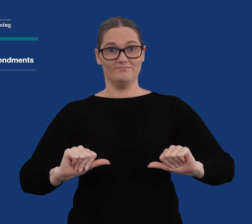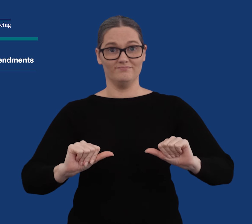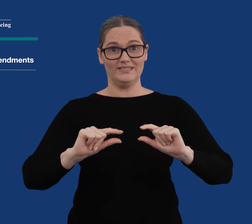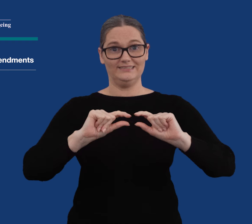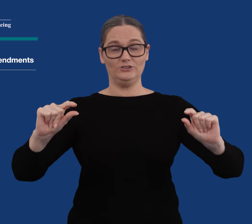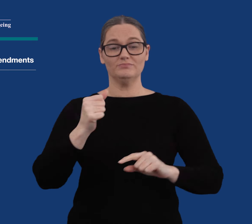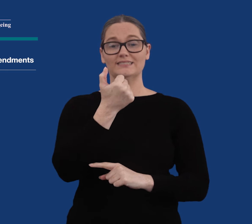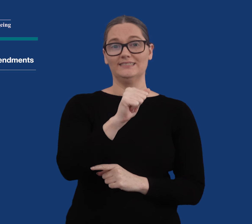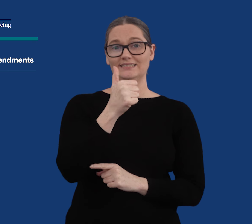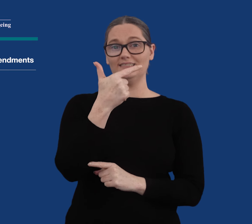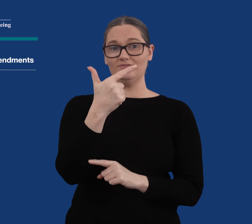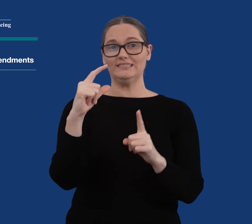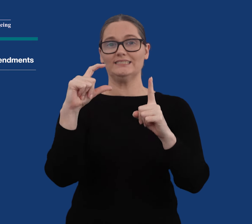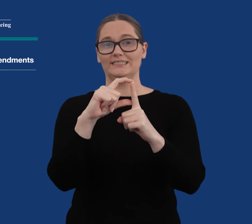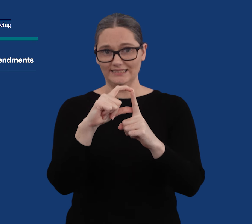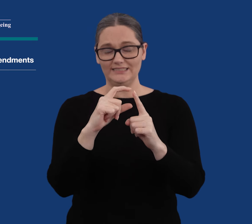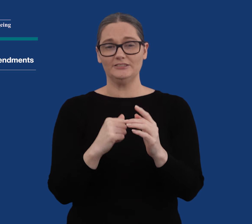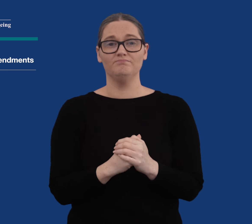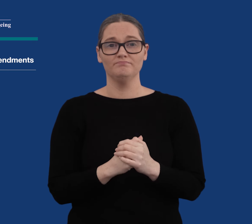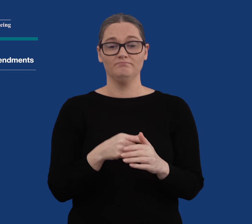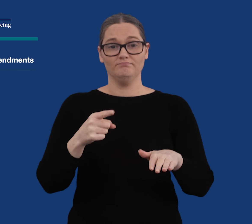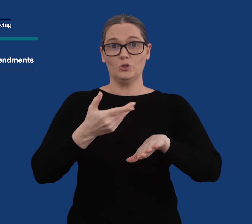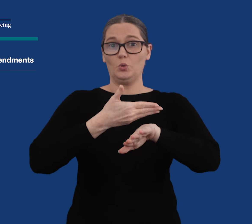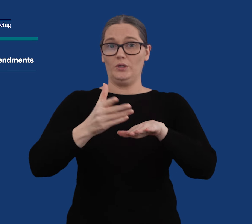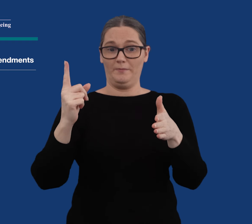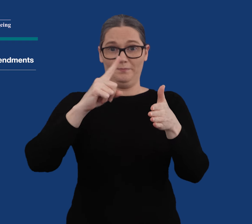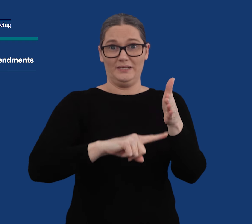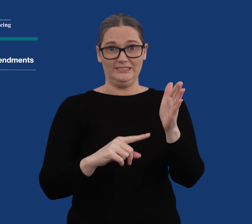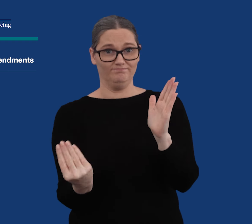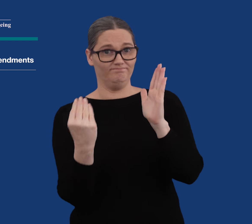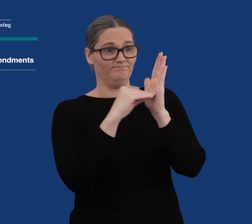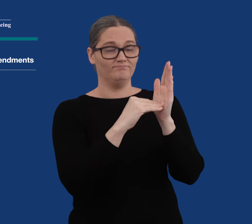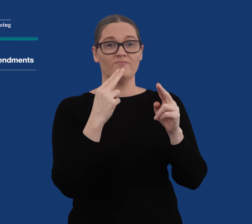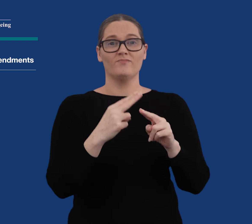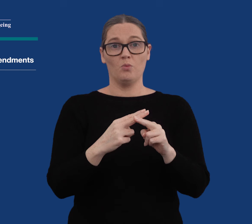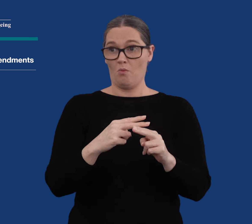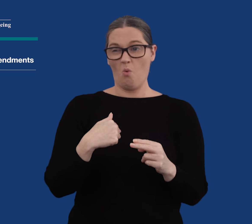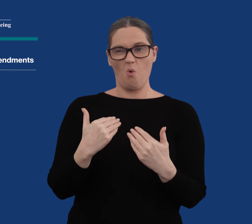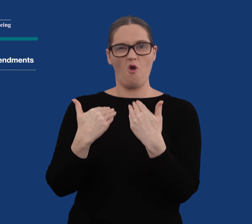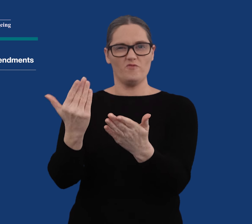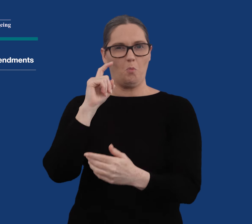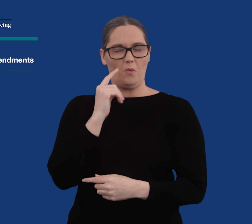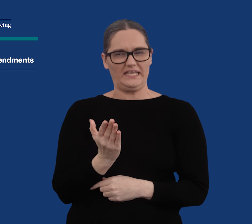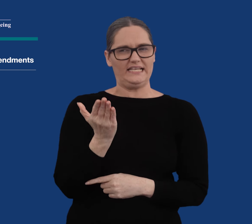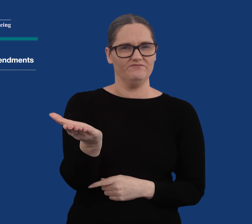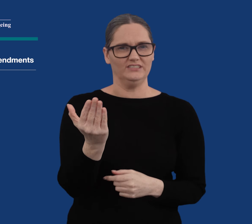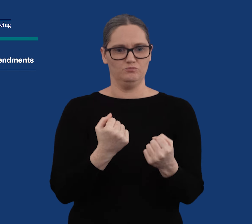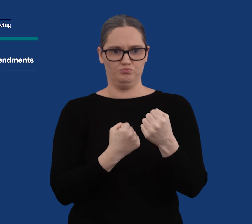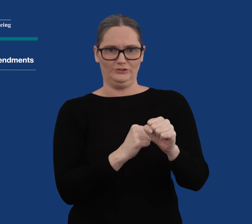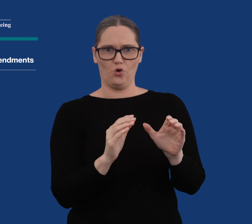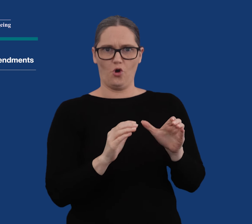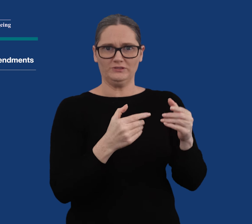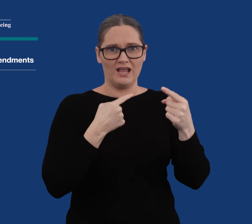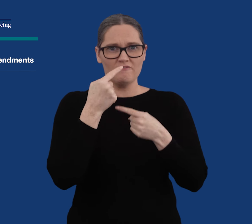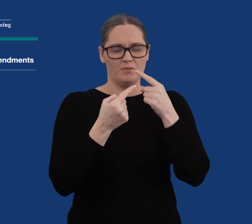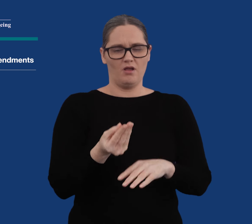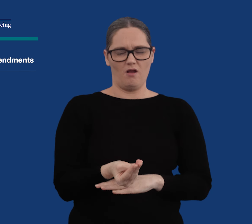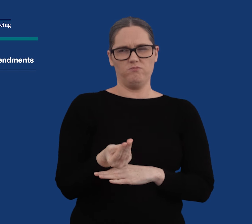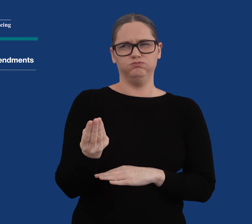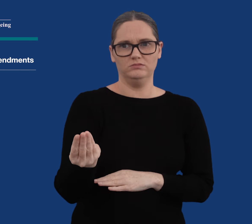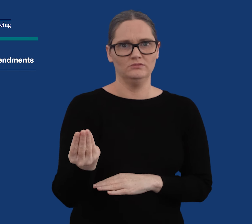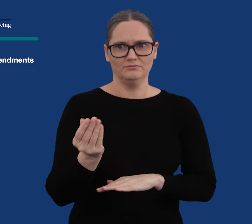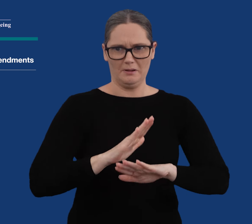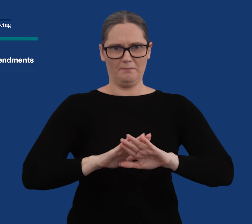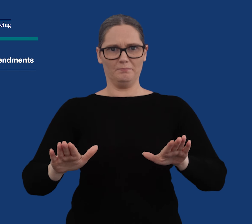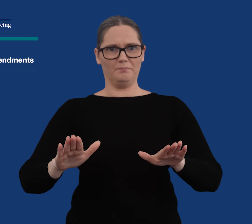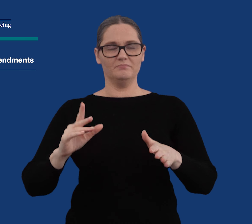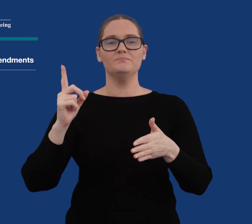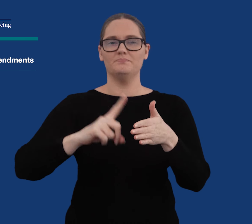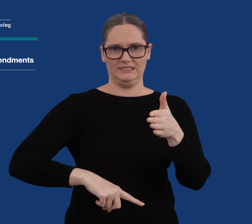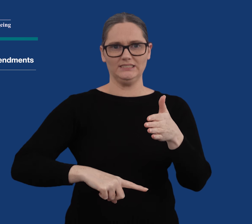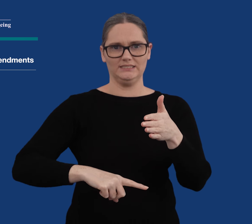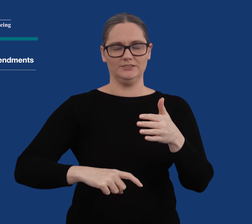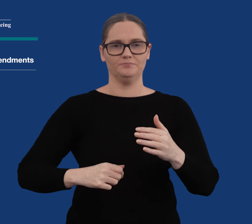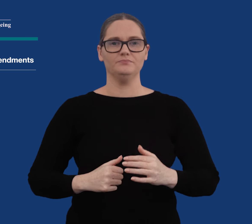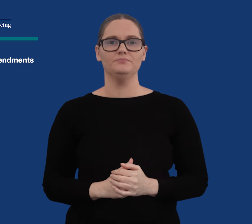• Section 67D – New civil penalty provision for offering to supply protected Commission information